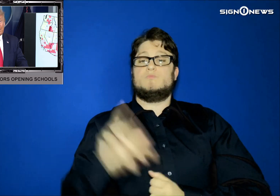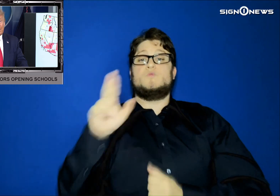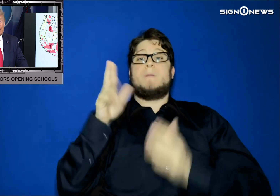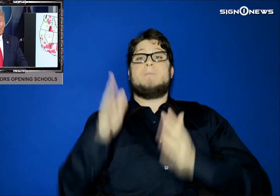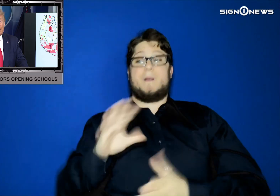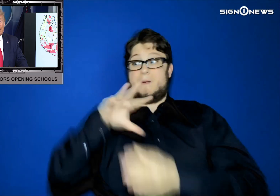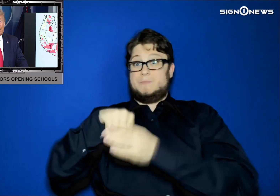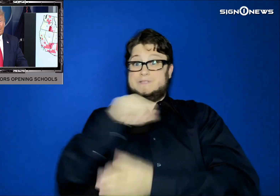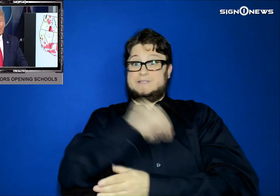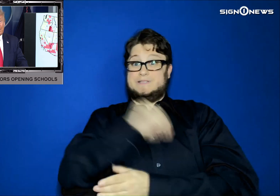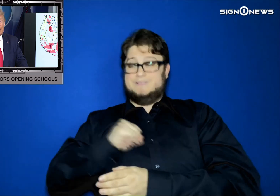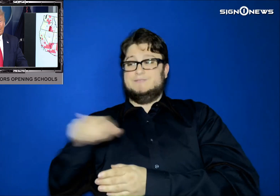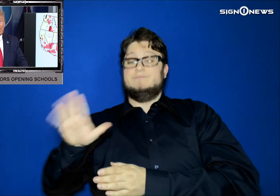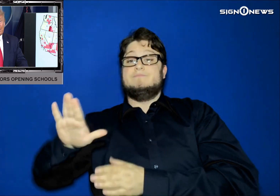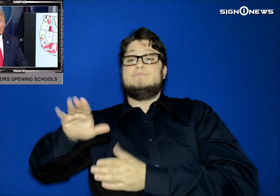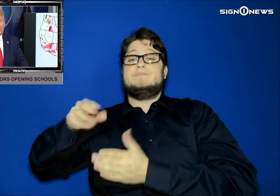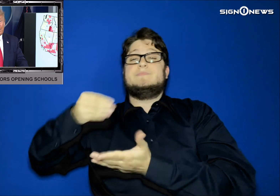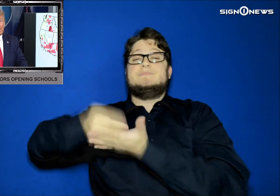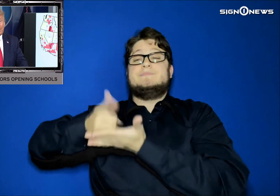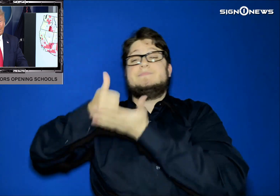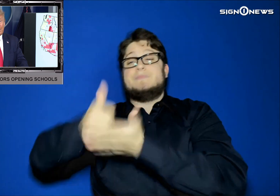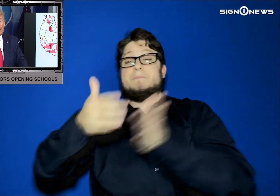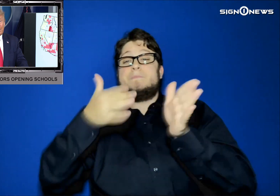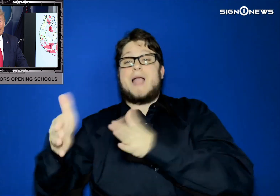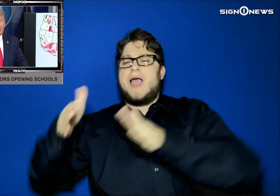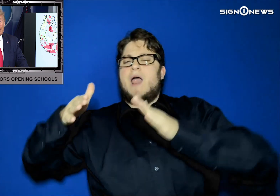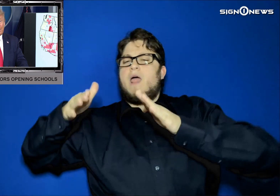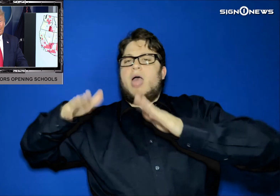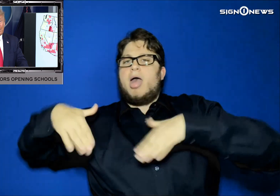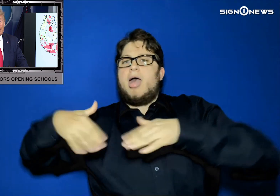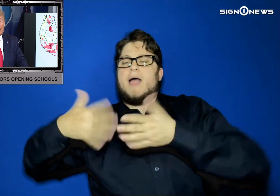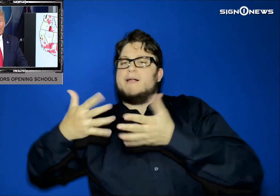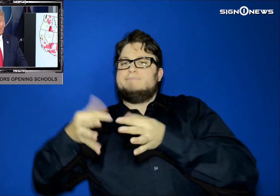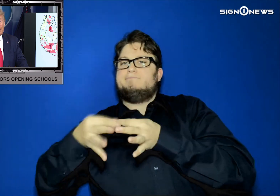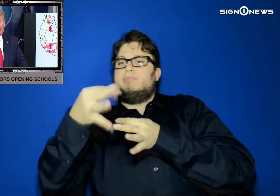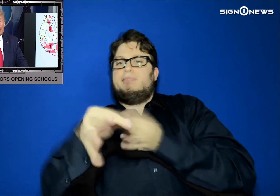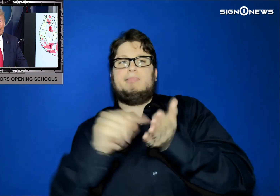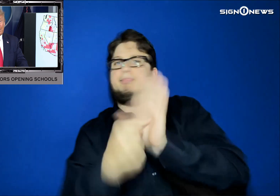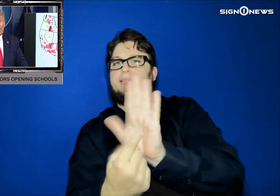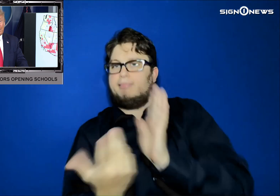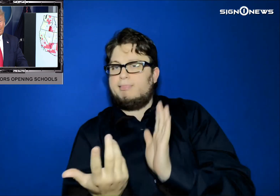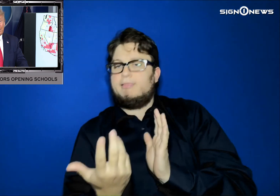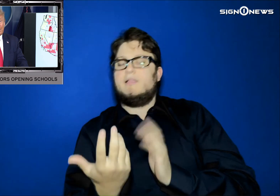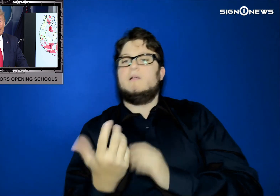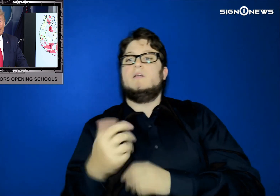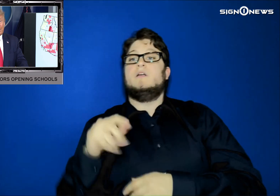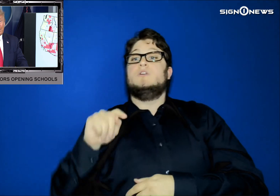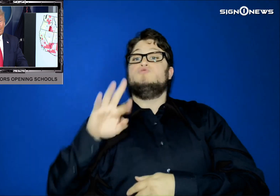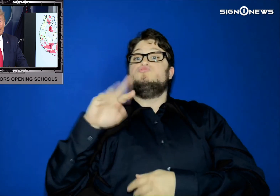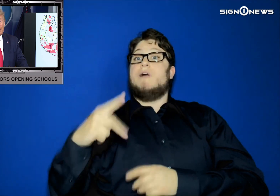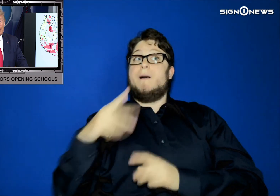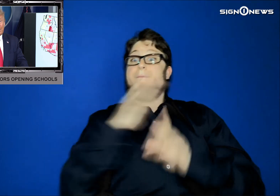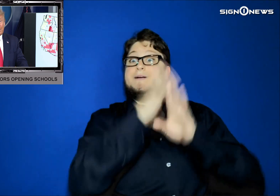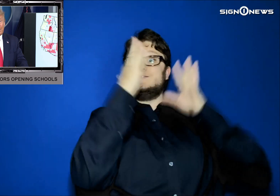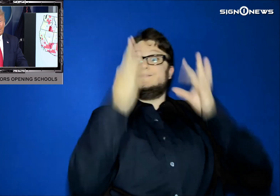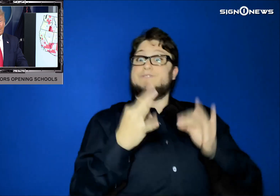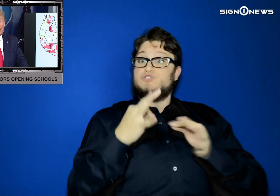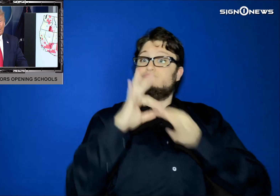Republicans in the Senate, who delayed the release of their next stimulus plan Thursday,